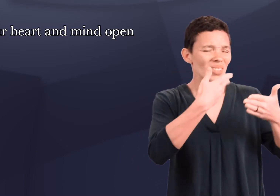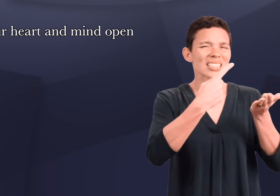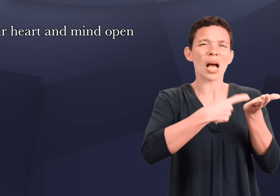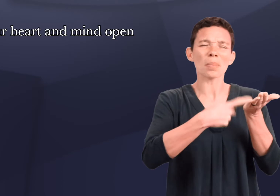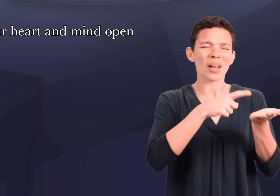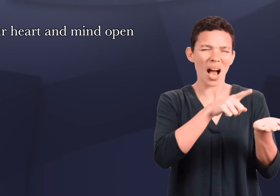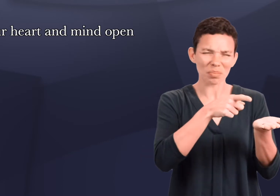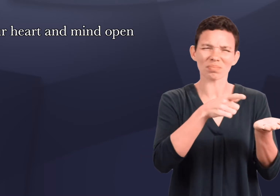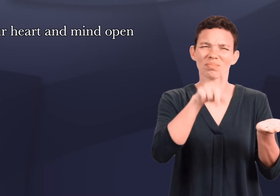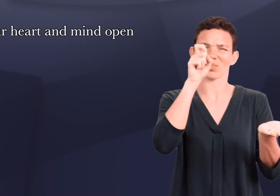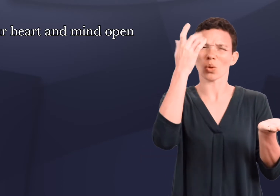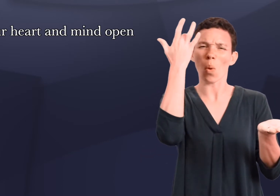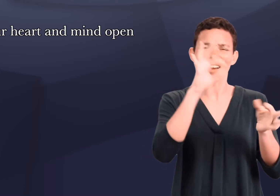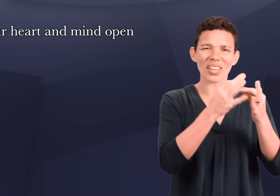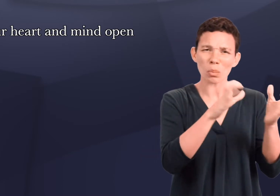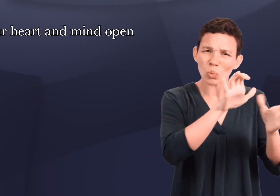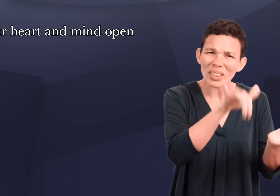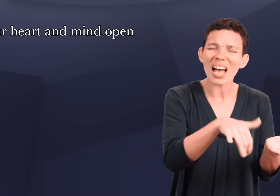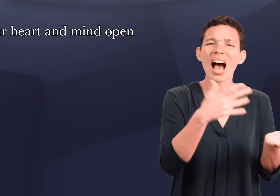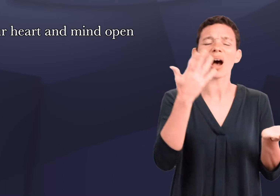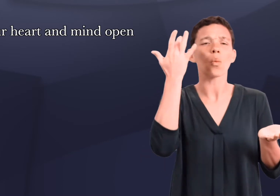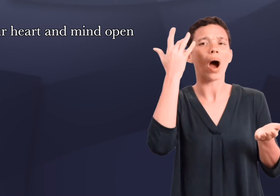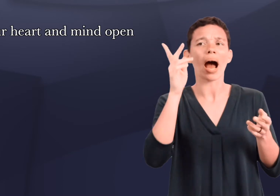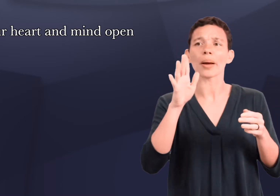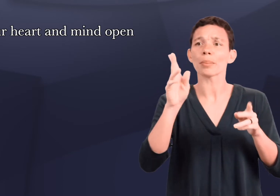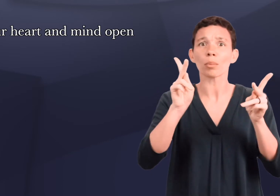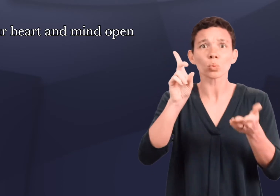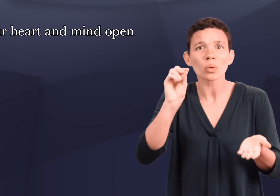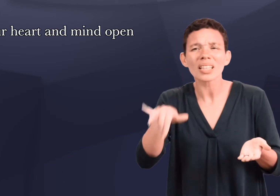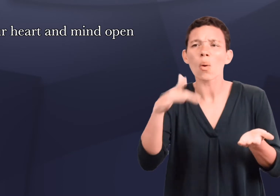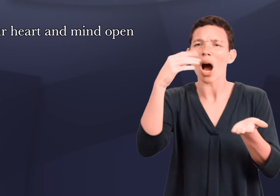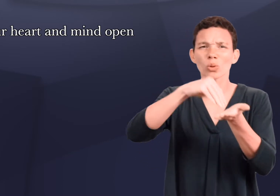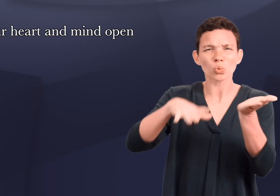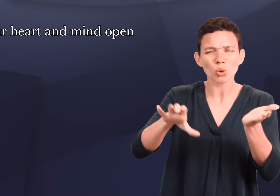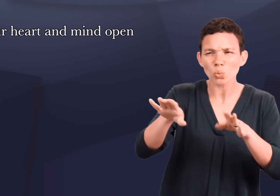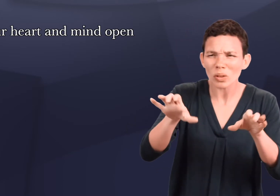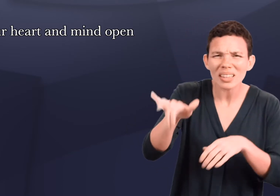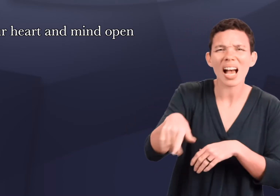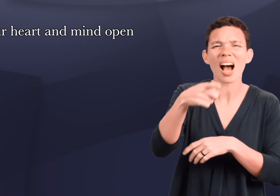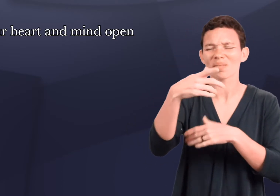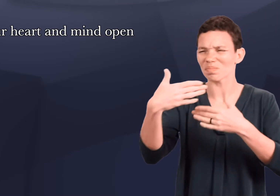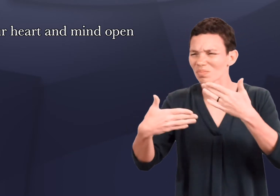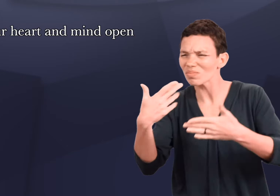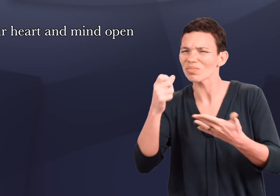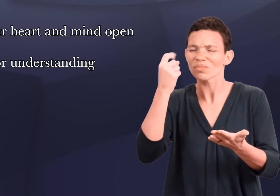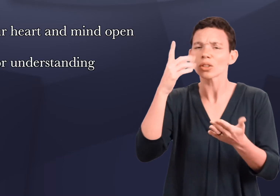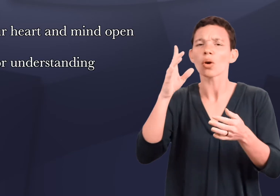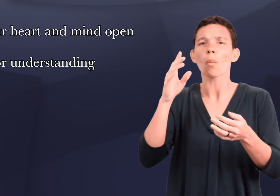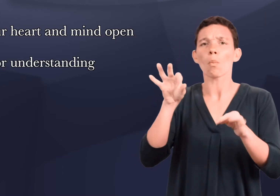Keep you heart and mind open. Sometimes we ask ourselves why families do this or that and why students do certain things.